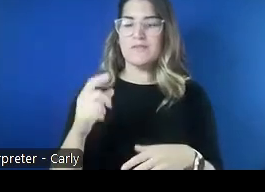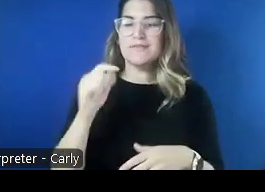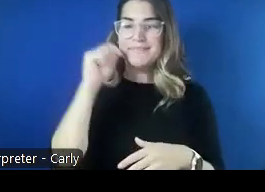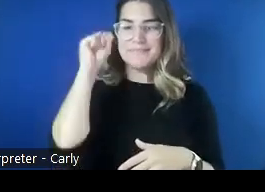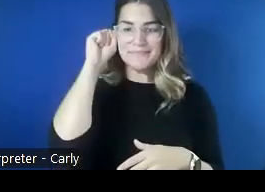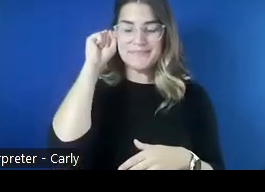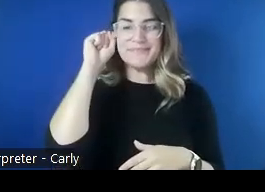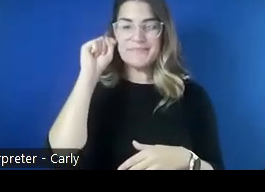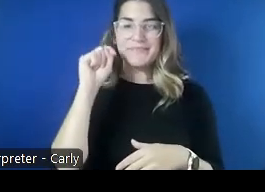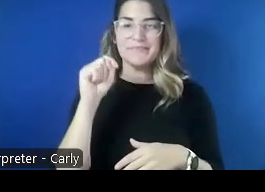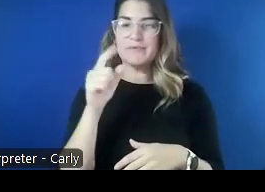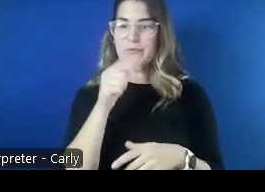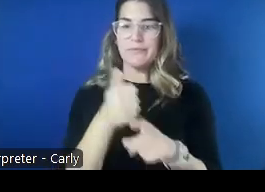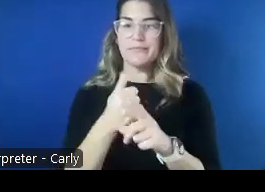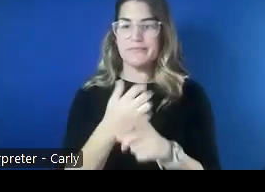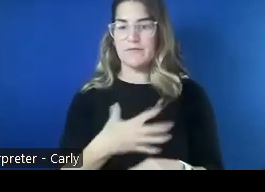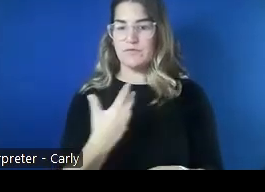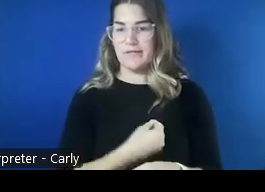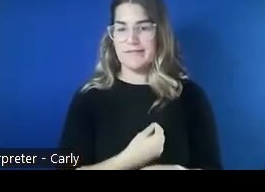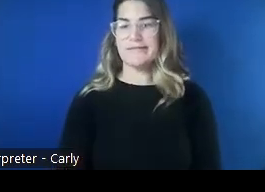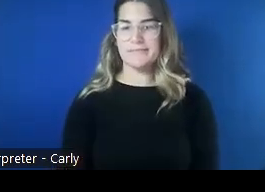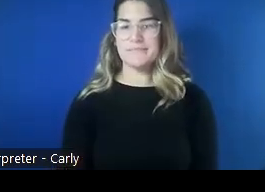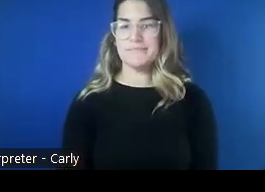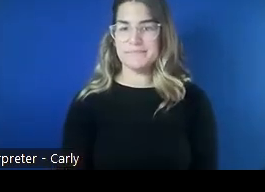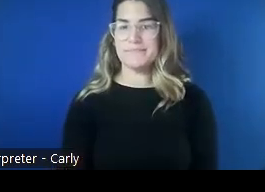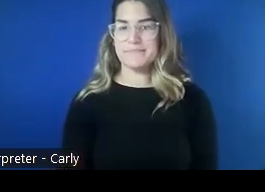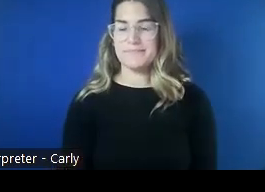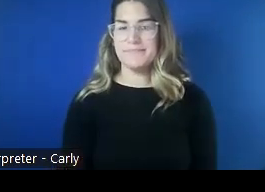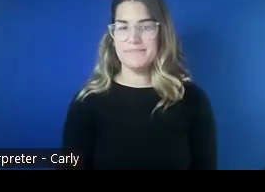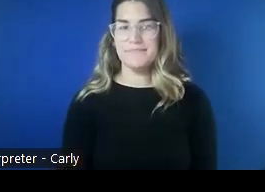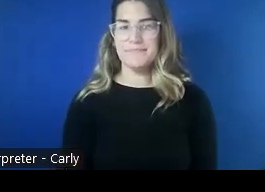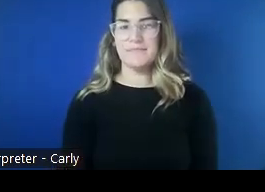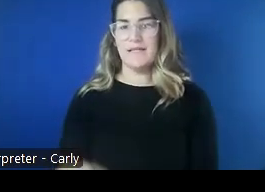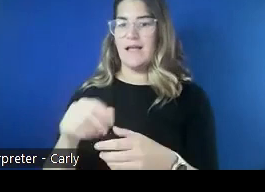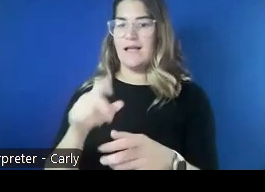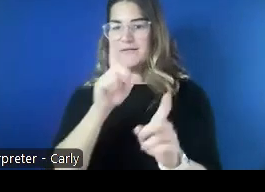the transgender uh Spectrum so again we're not talking about this but I want you to know that's